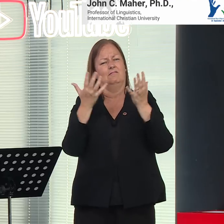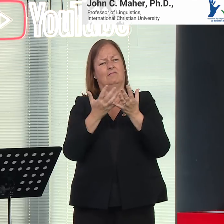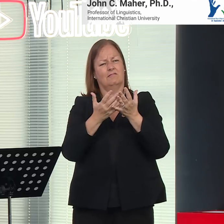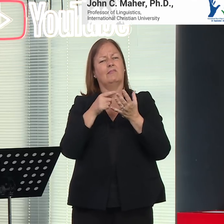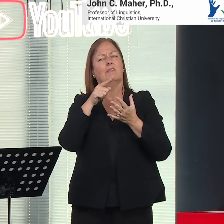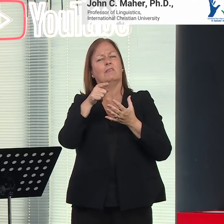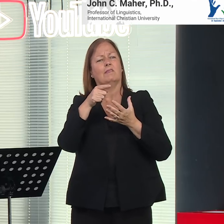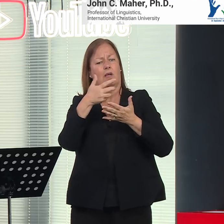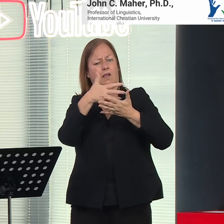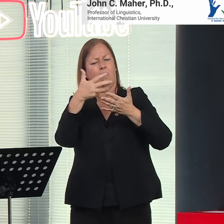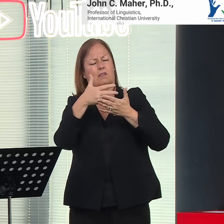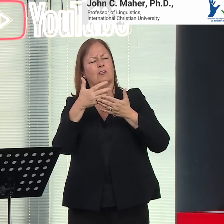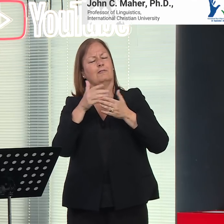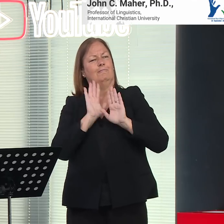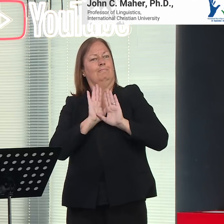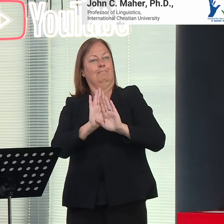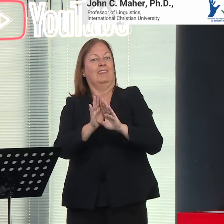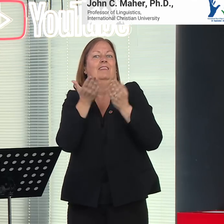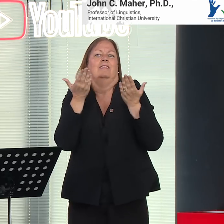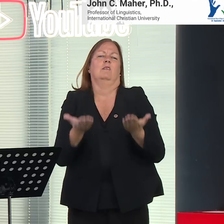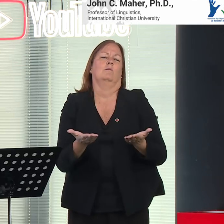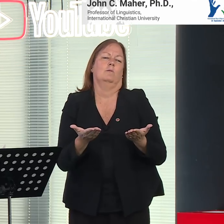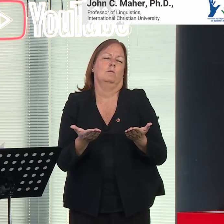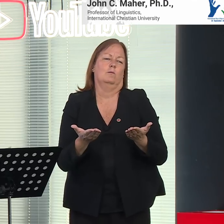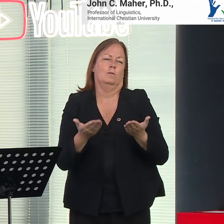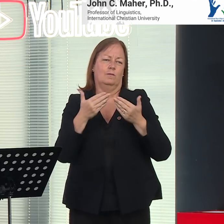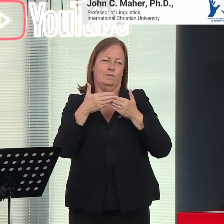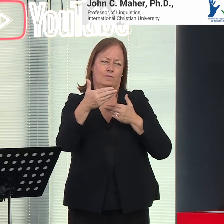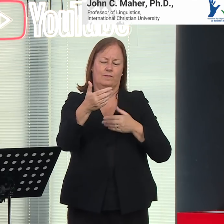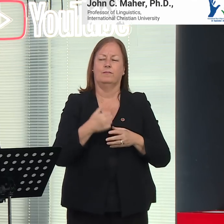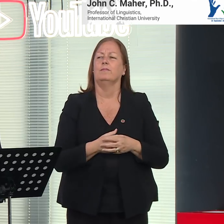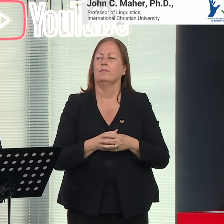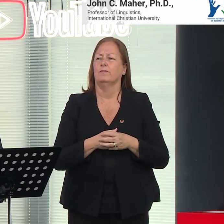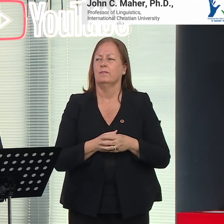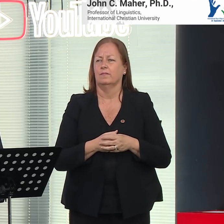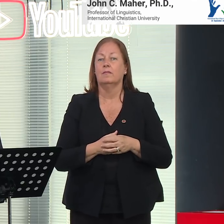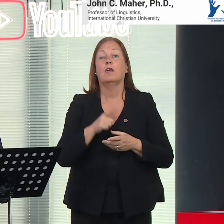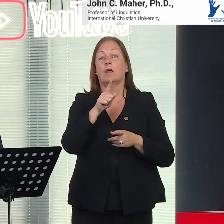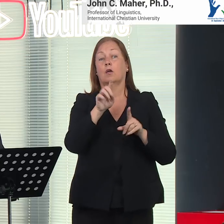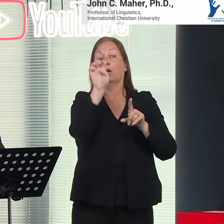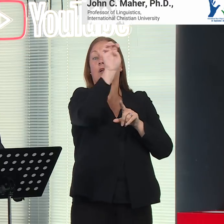Most languages of the world are traditionally oral languages.